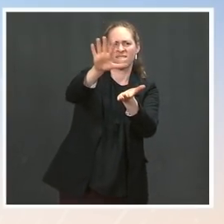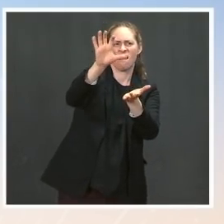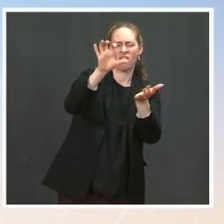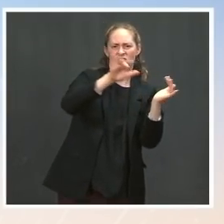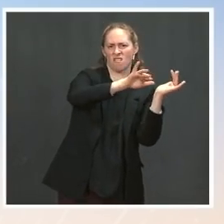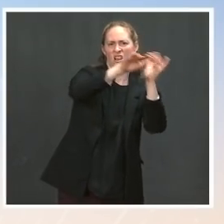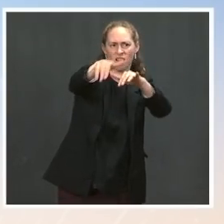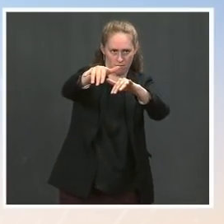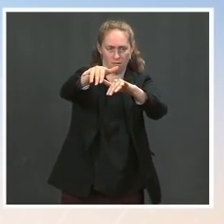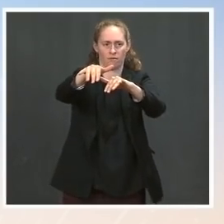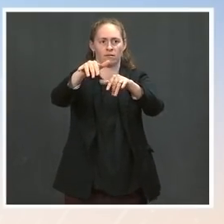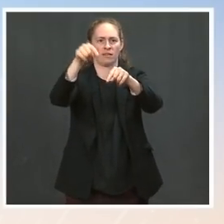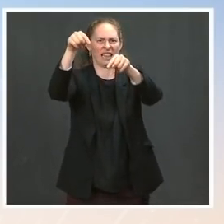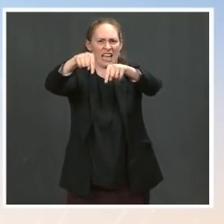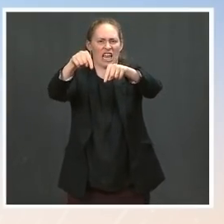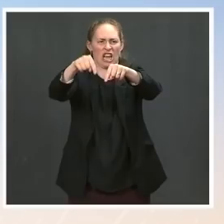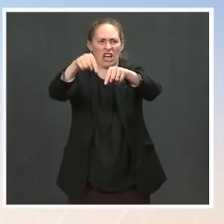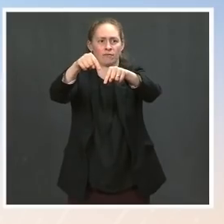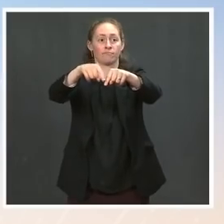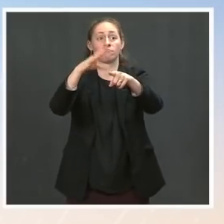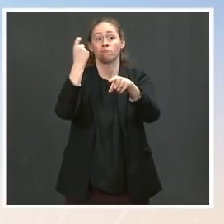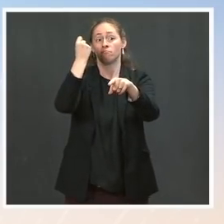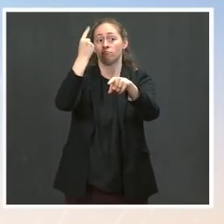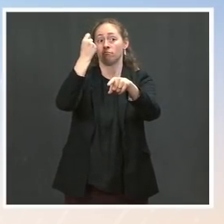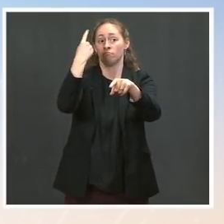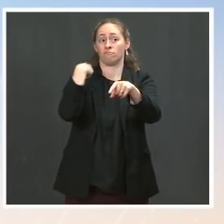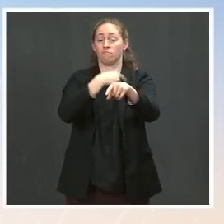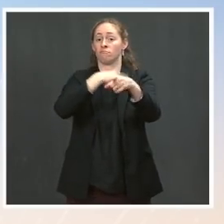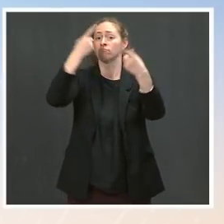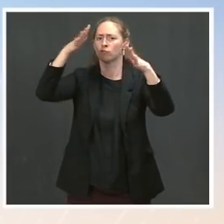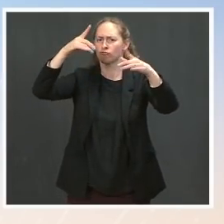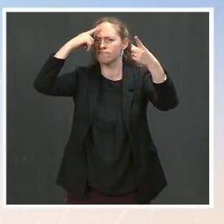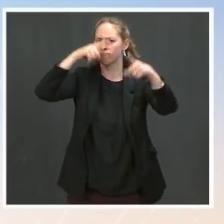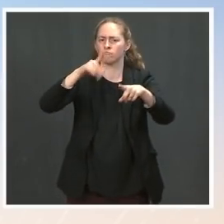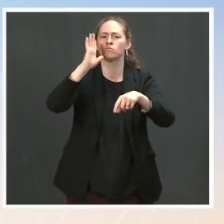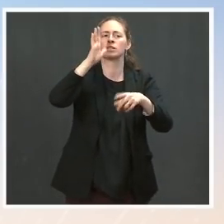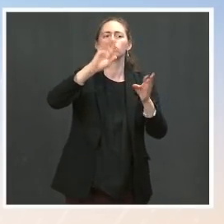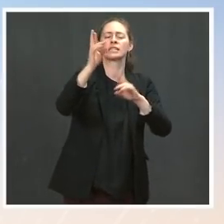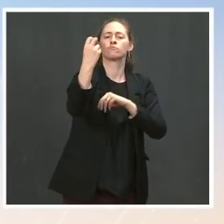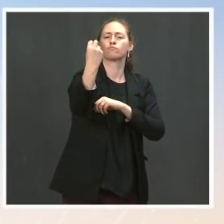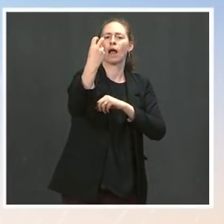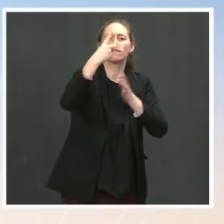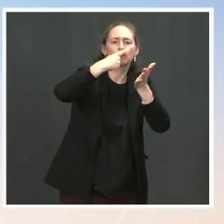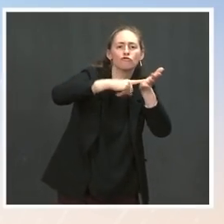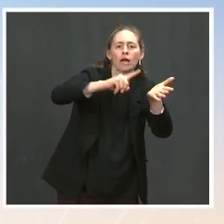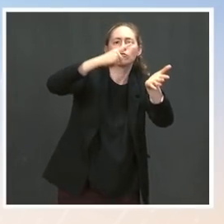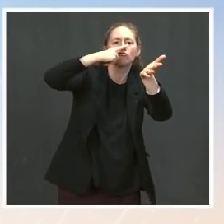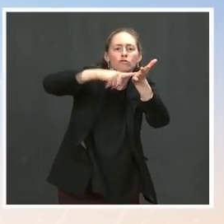to set up 12 checkpoints along the migratory route. Honduras surged 7,000 police and military to disperse